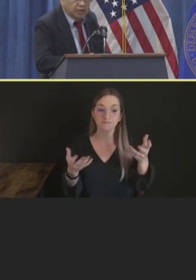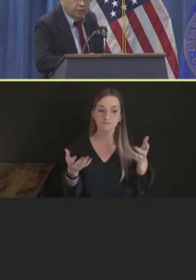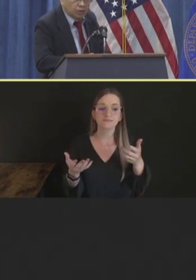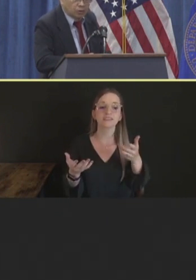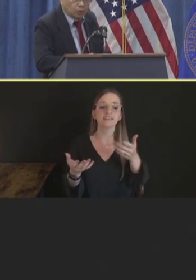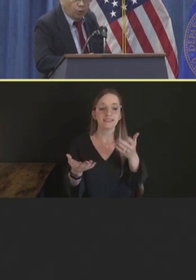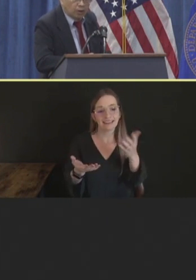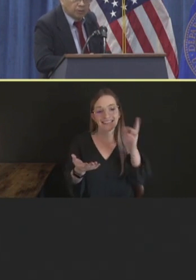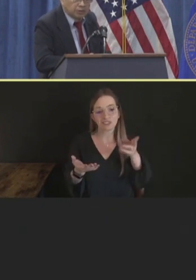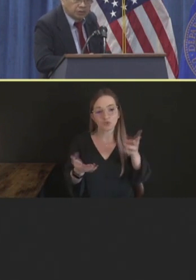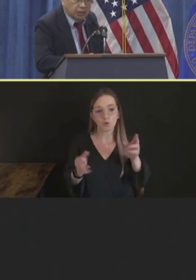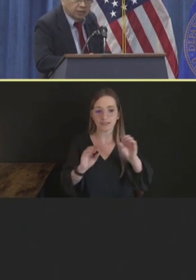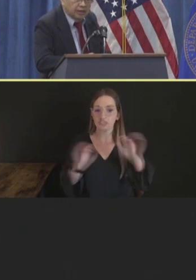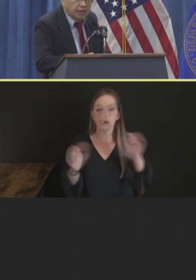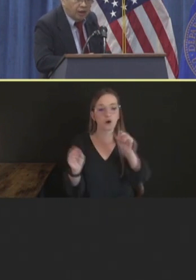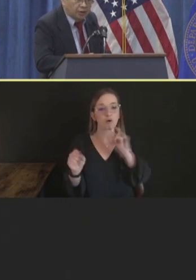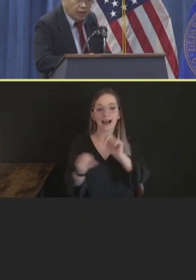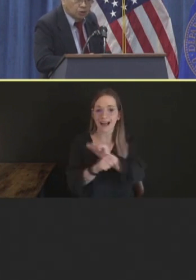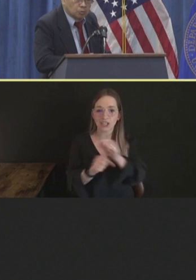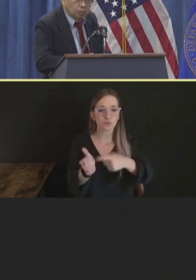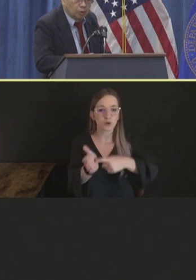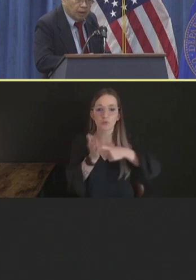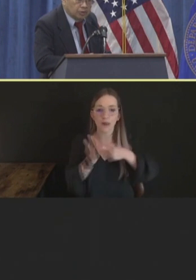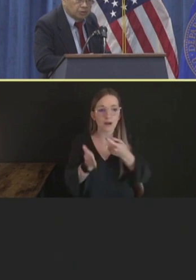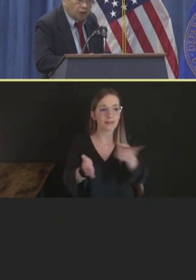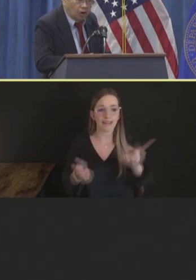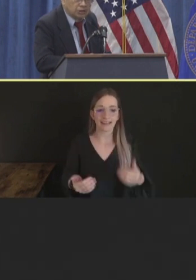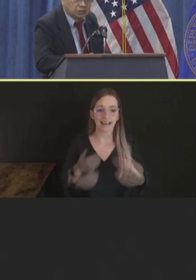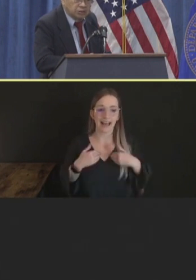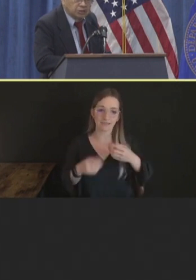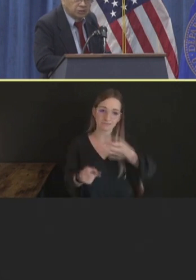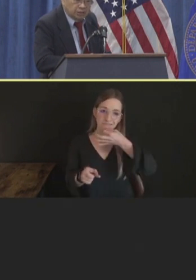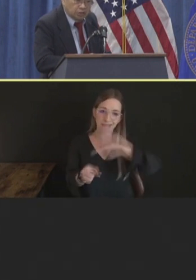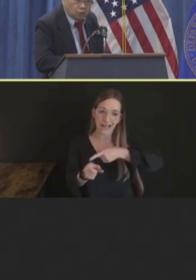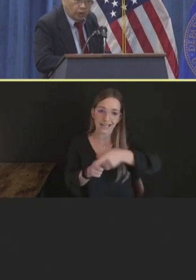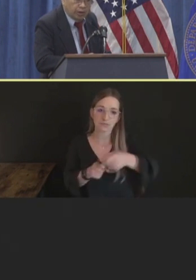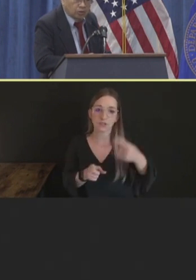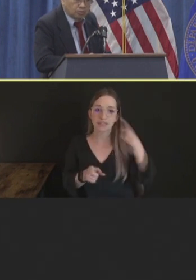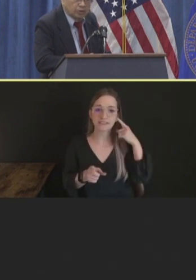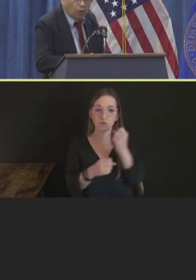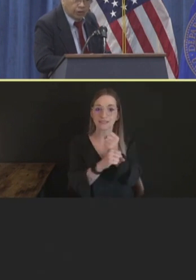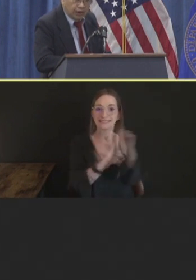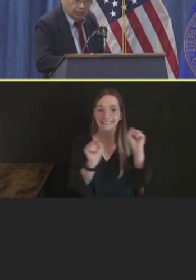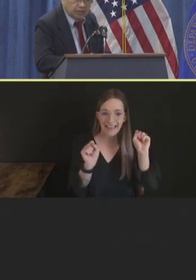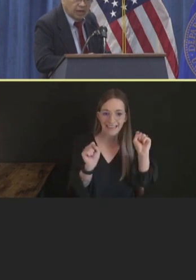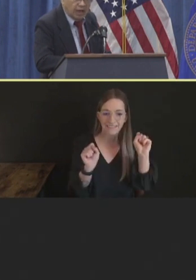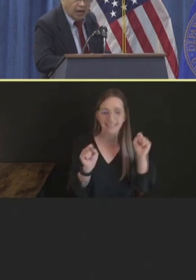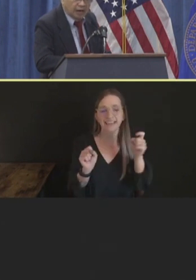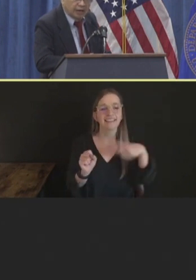The only requirement is that they are knowledgeable about the target disease that the trial is being organized on.